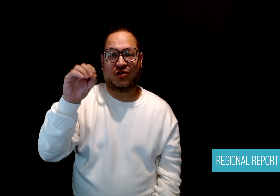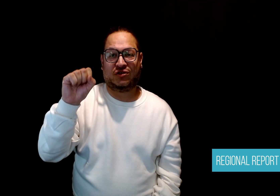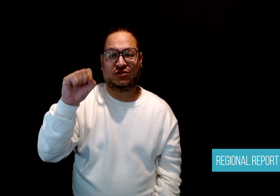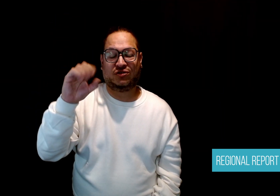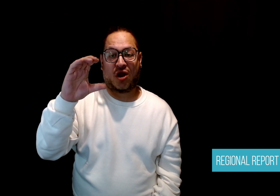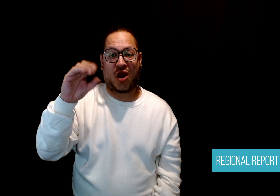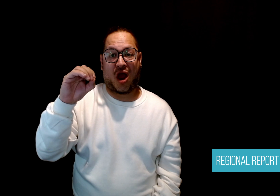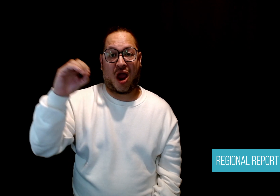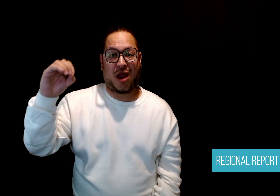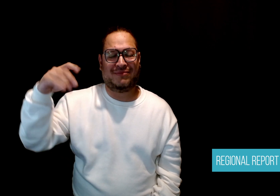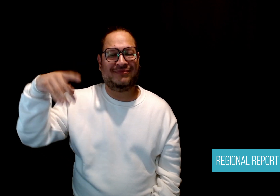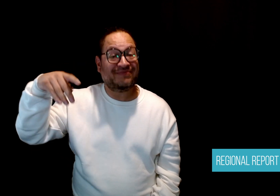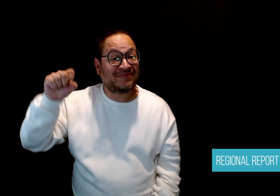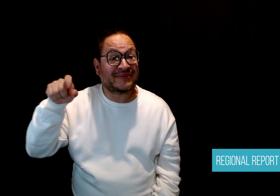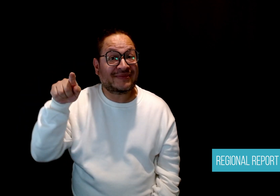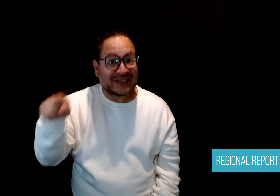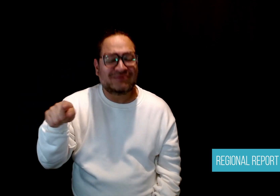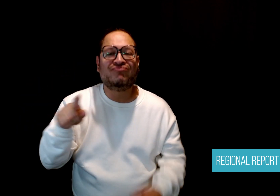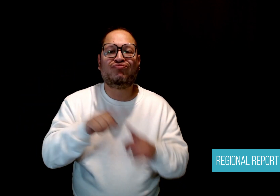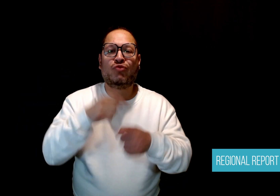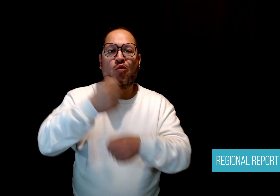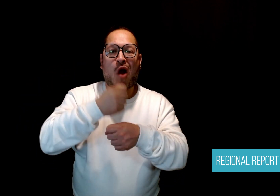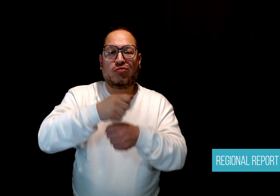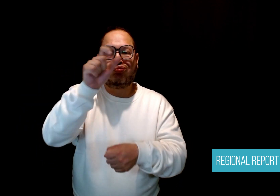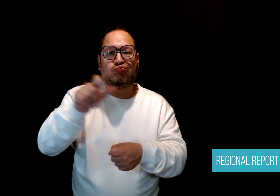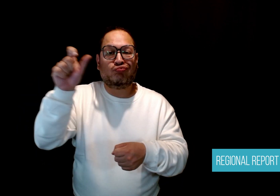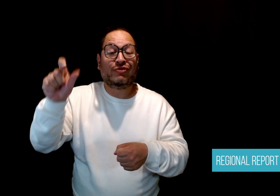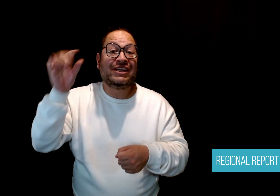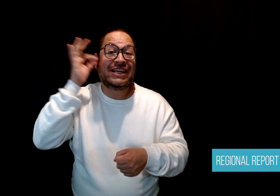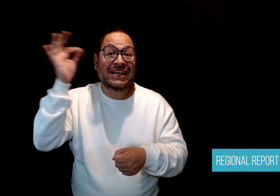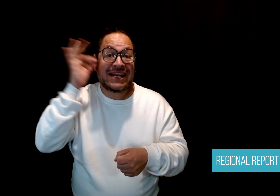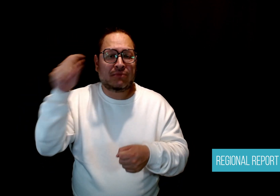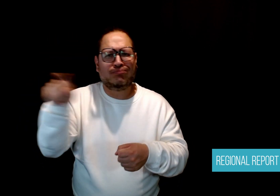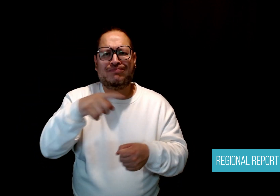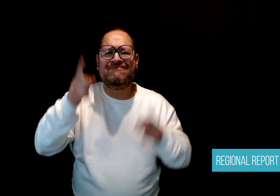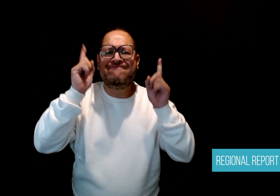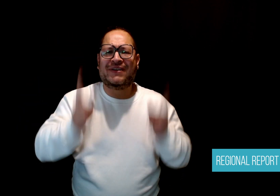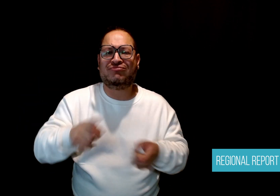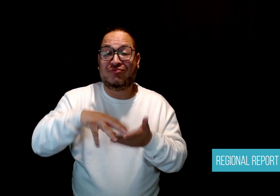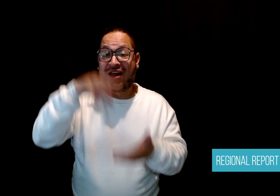have learned American Sign Language (ASL). A hearing woman,